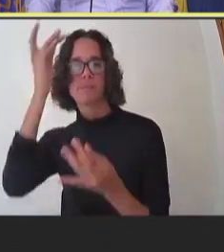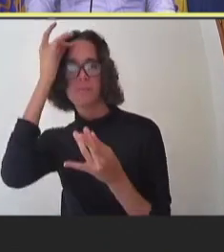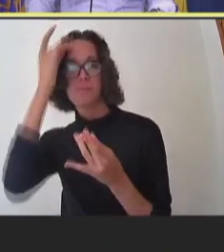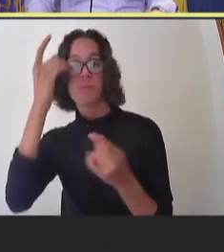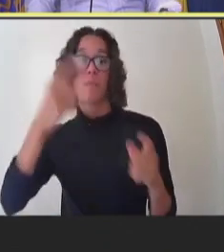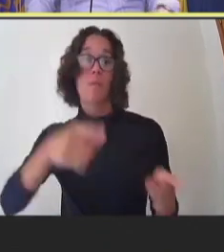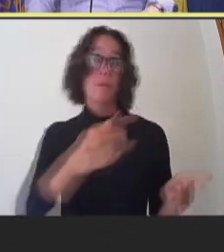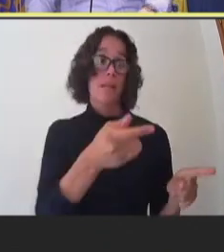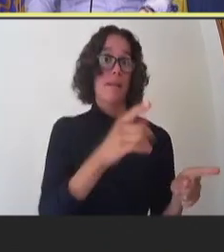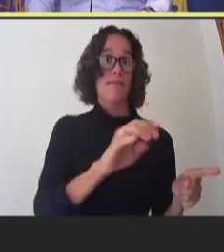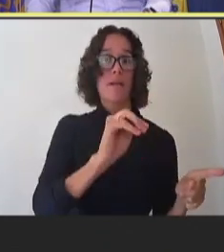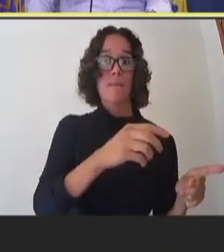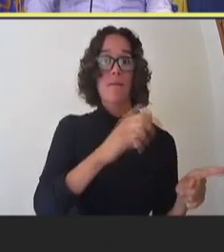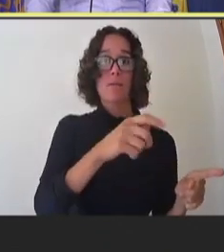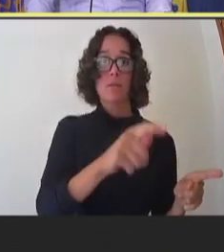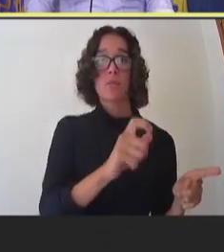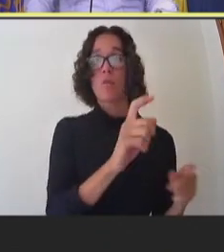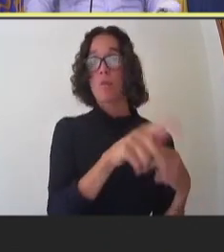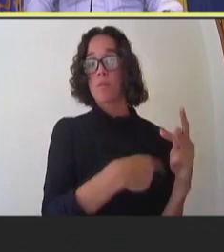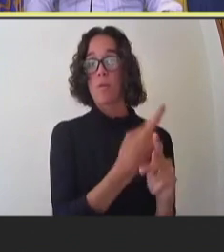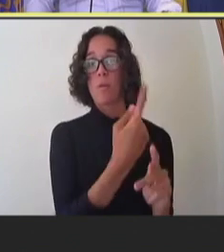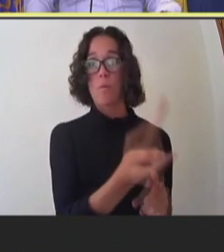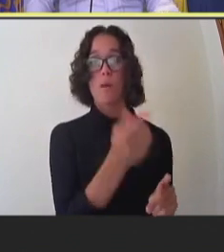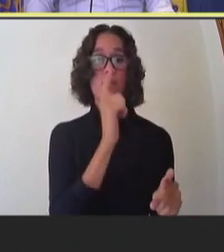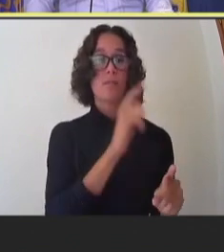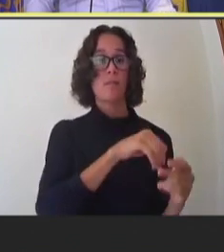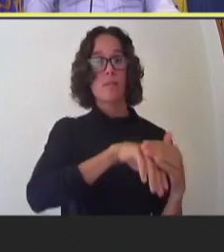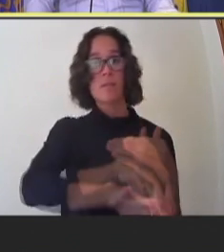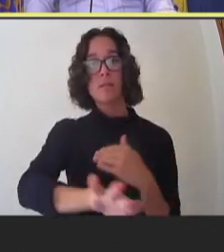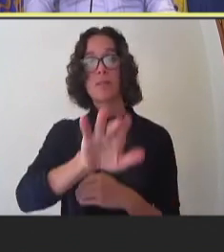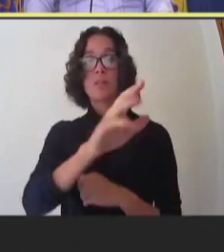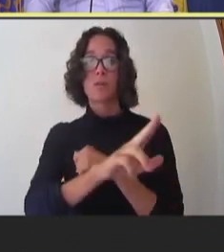And we pursued two avenues here as part of the response. One was thinking about